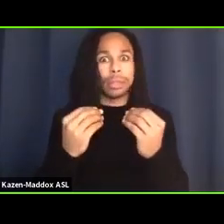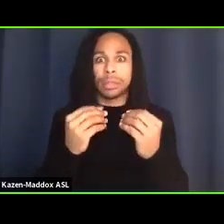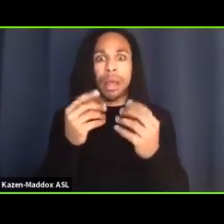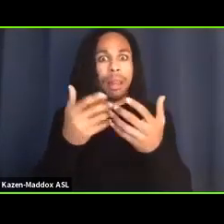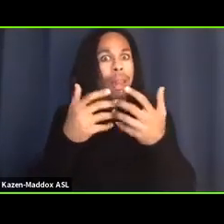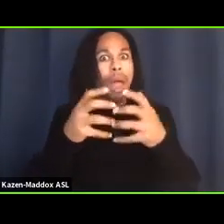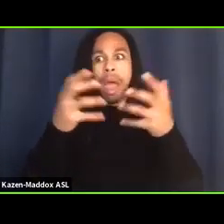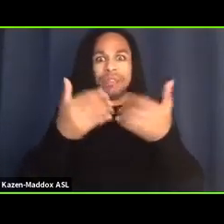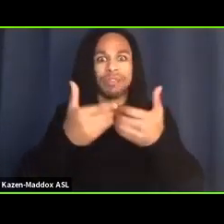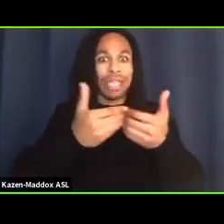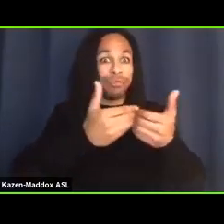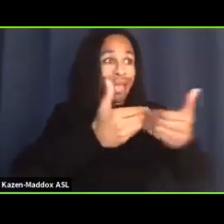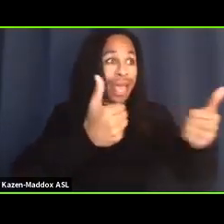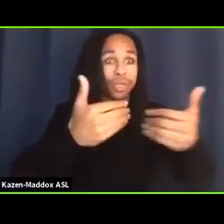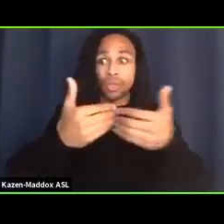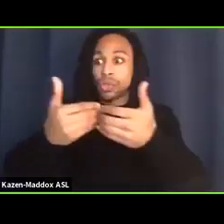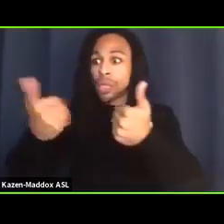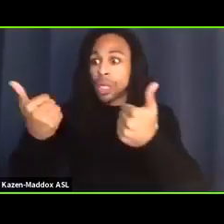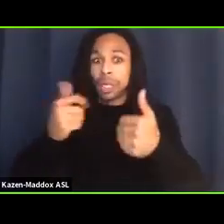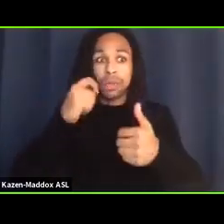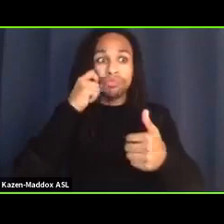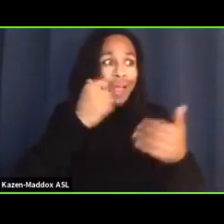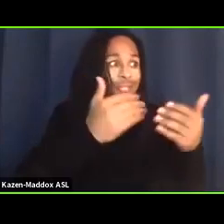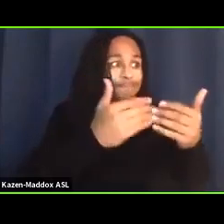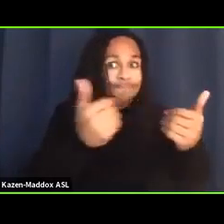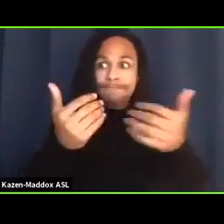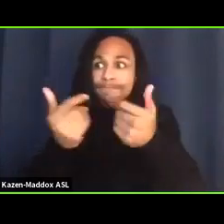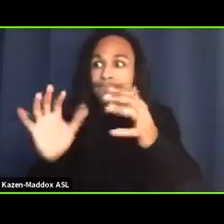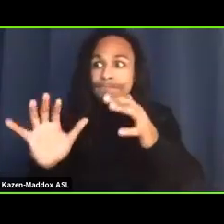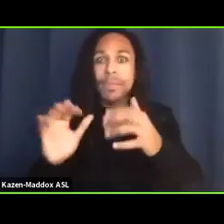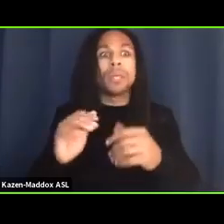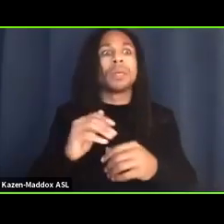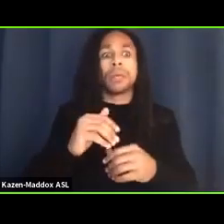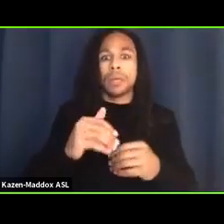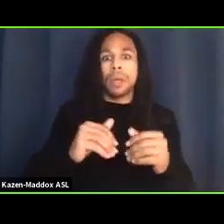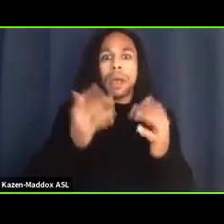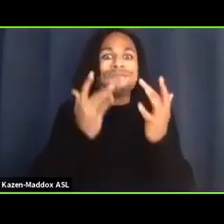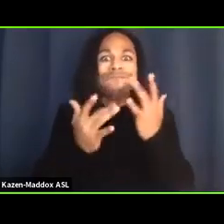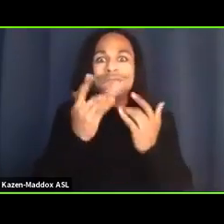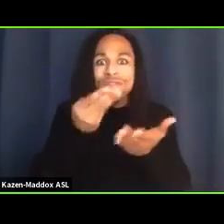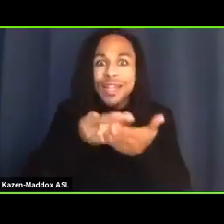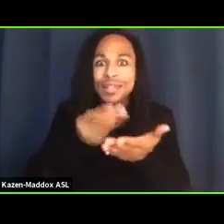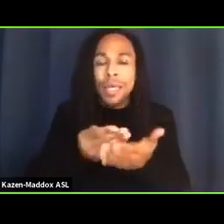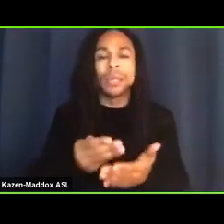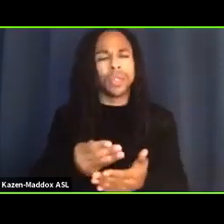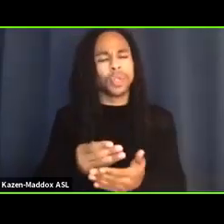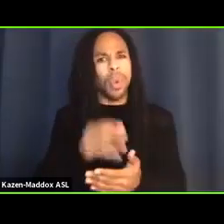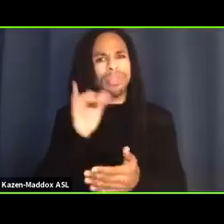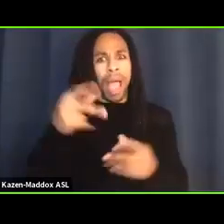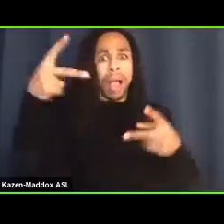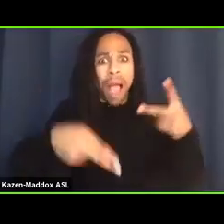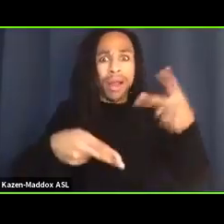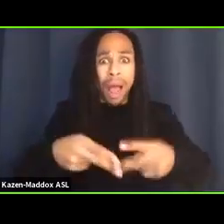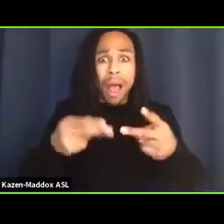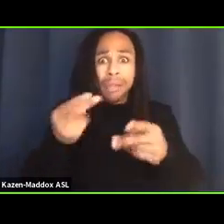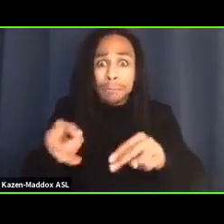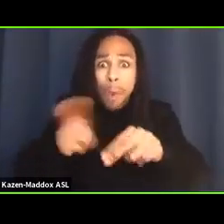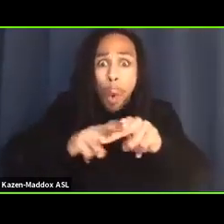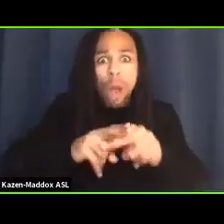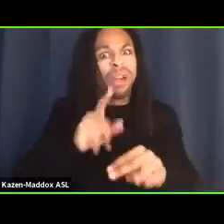budgets in the arts in the country. The 2019 arts education report showed